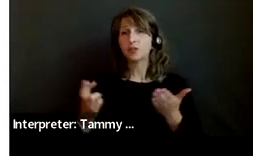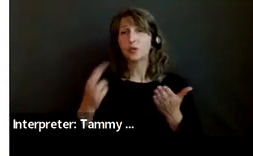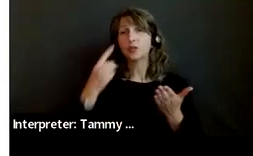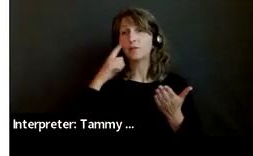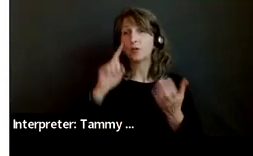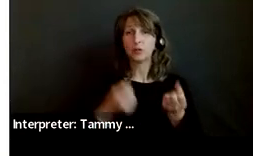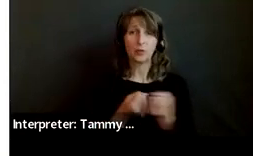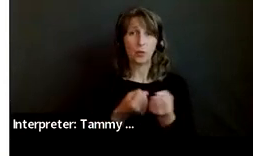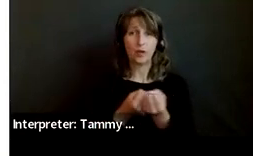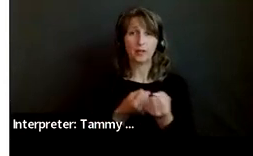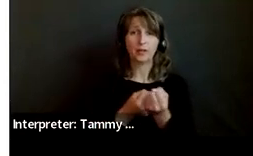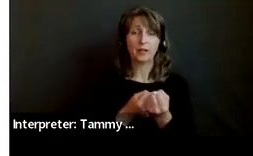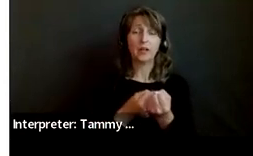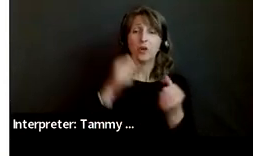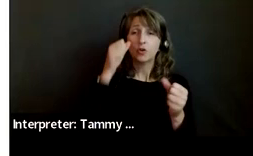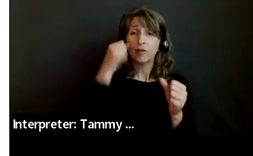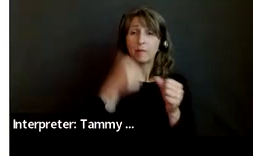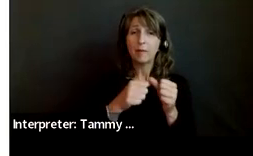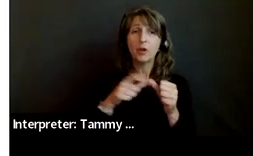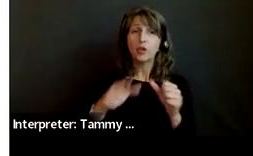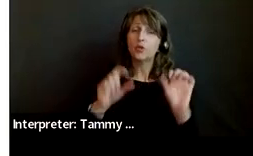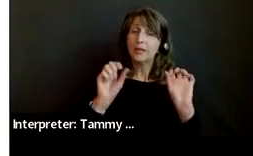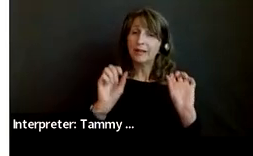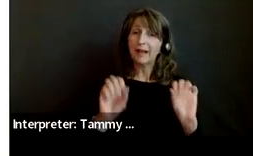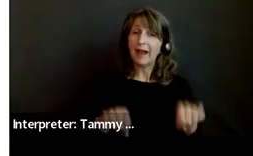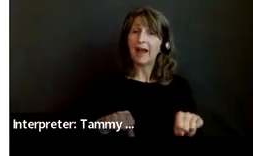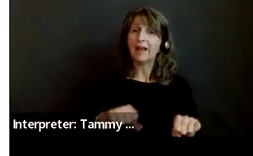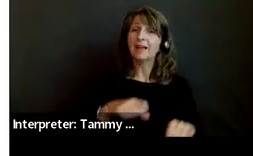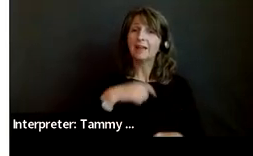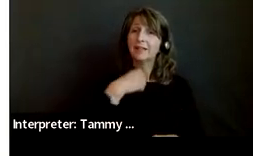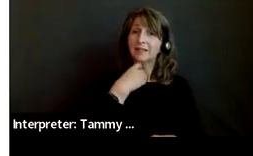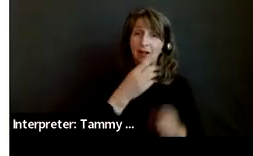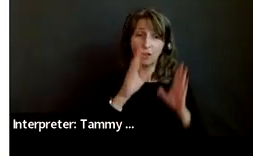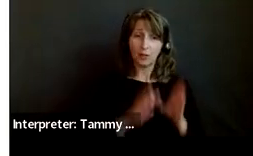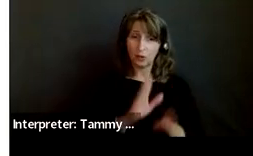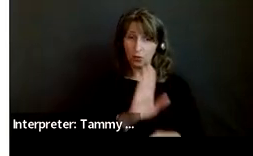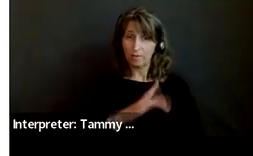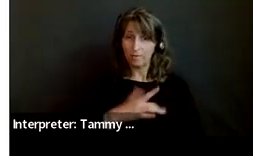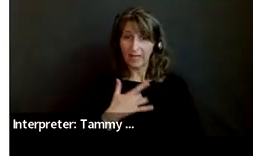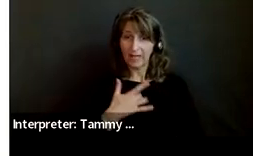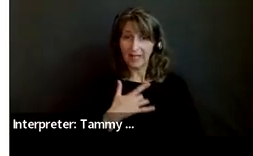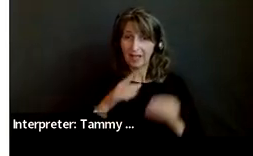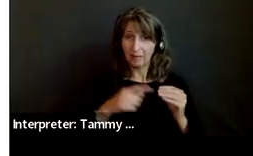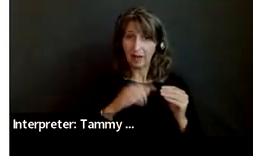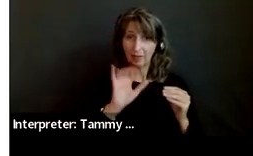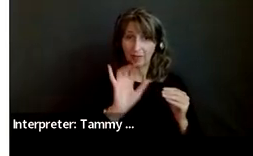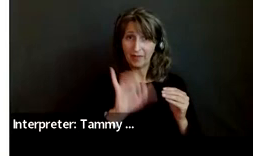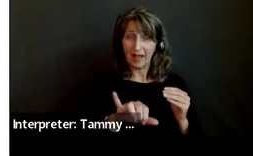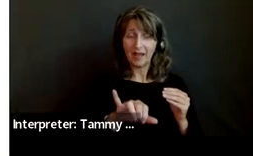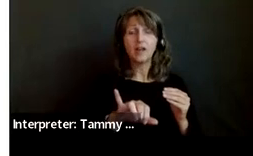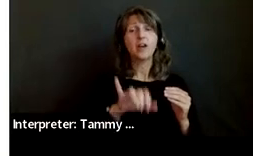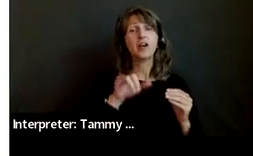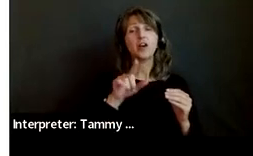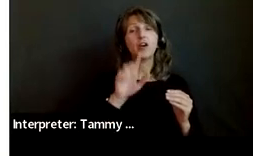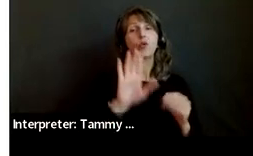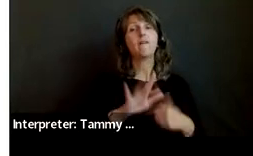And you wanna remember that you can validate the way someone feels about a traumatic event without having to validate someone's opinions or behaviors.